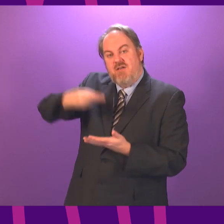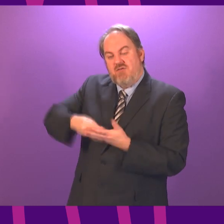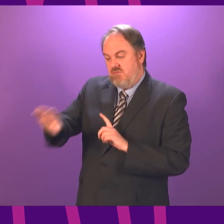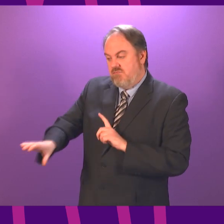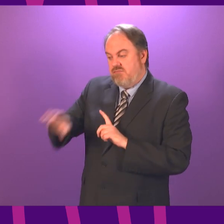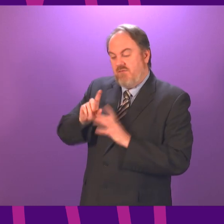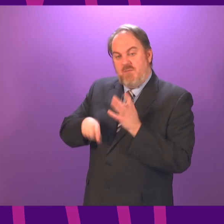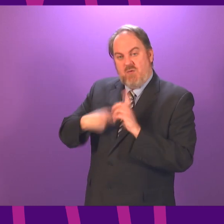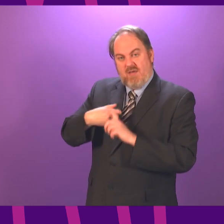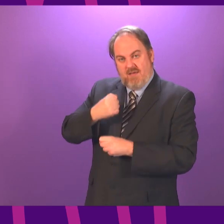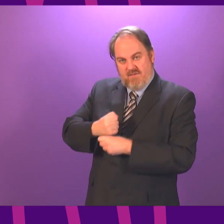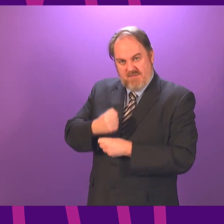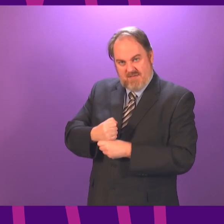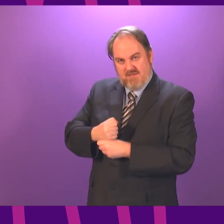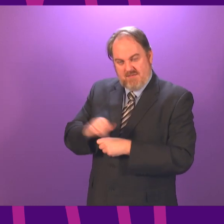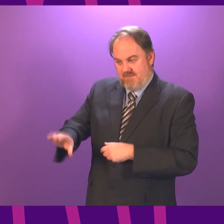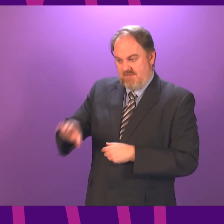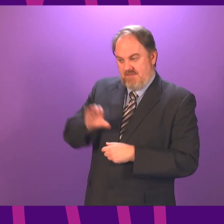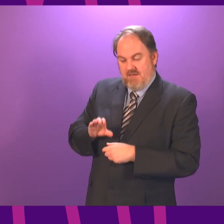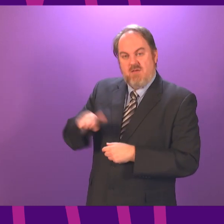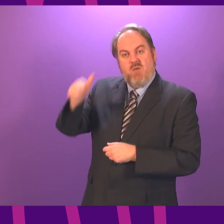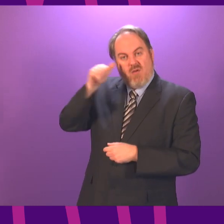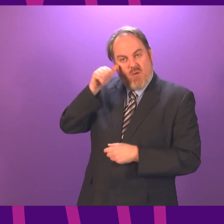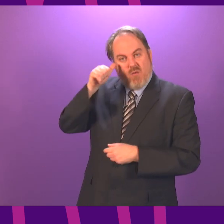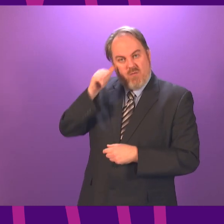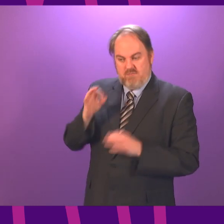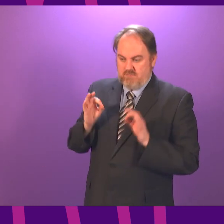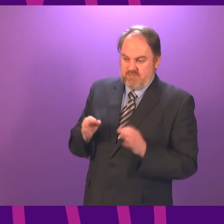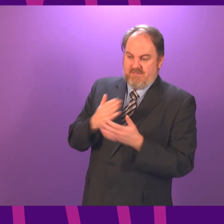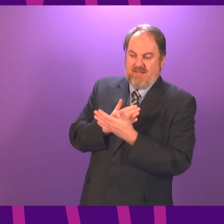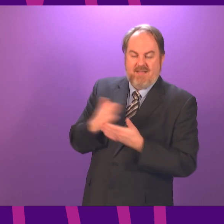who are in that position, based on the foundation of proper consideration and research that